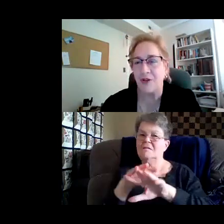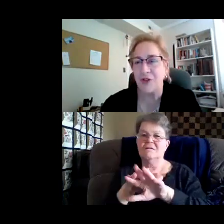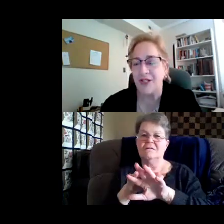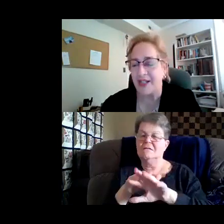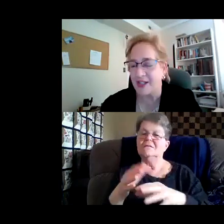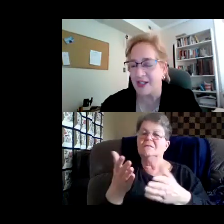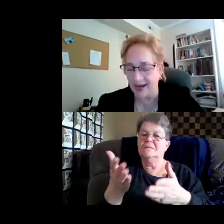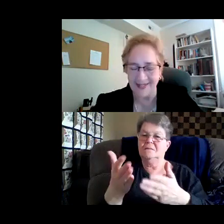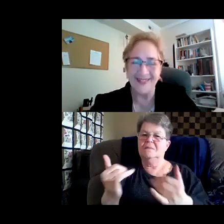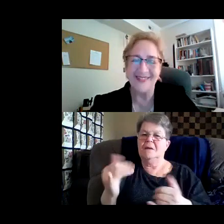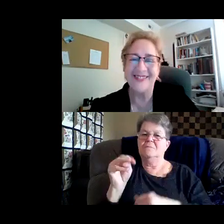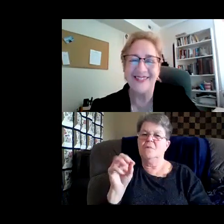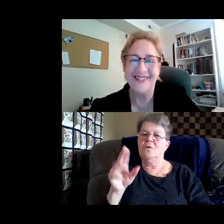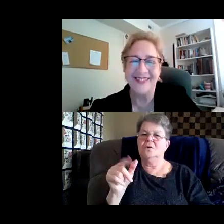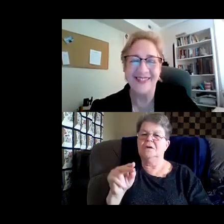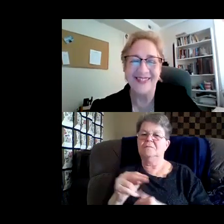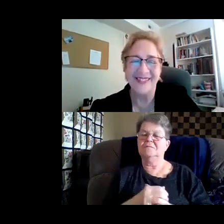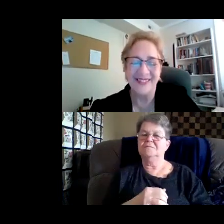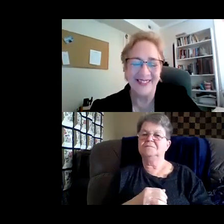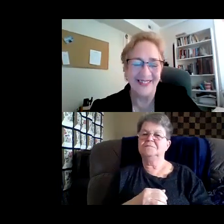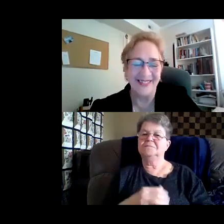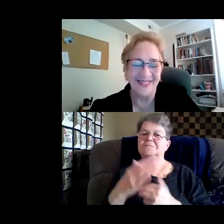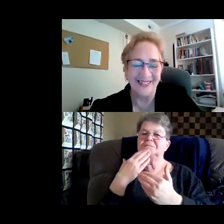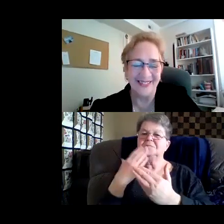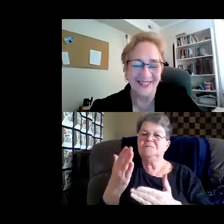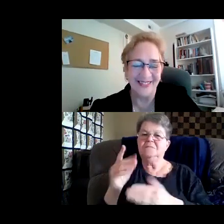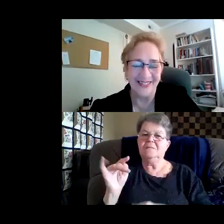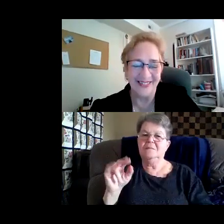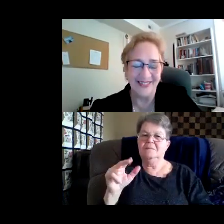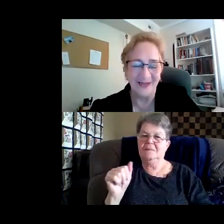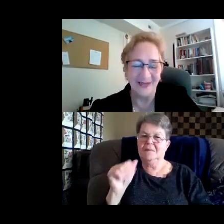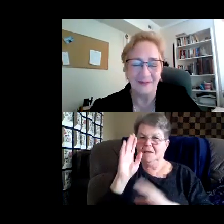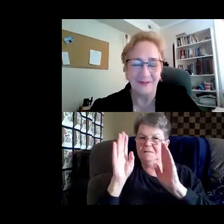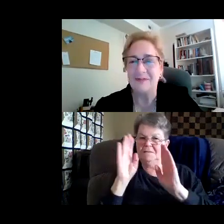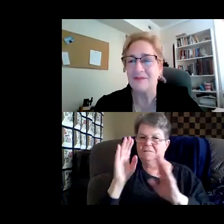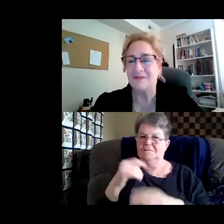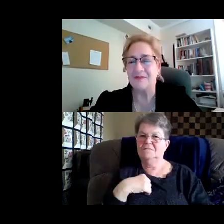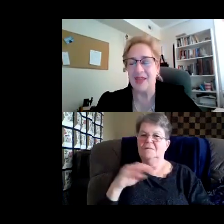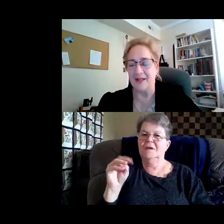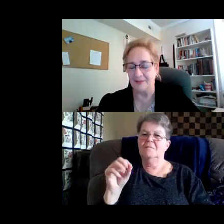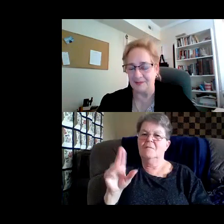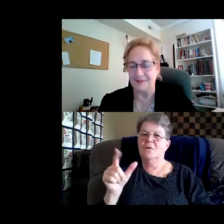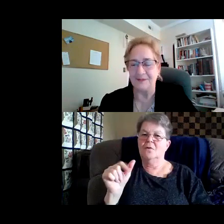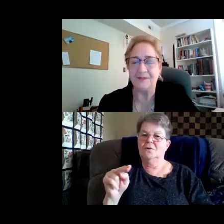So, Morgan, why don't you take it away? [Morgan] Thank you so much, Tina. Hi, everybody. My name's Morgan Whitlatch, I'm the legal director